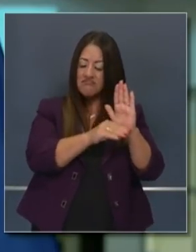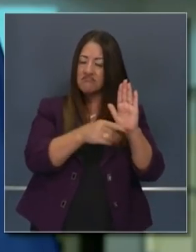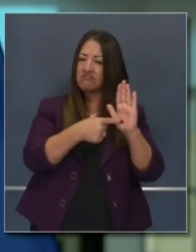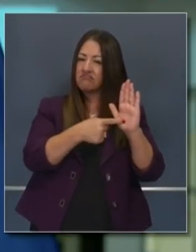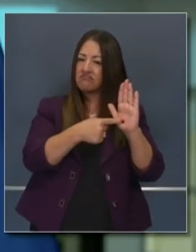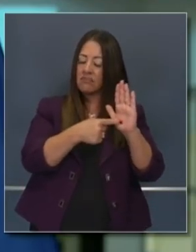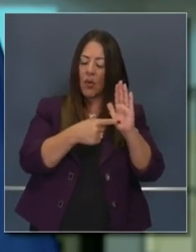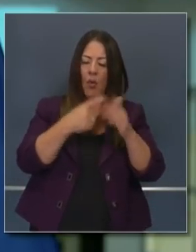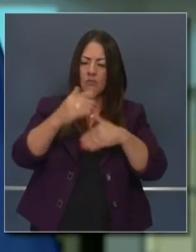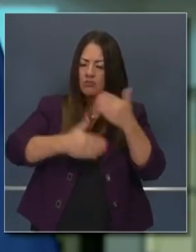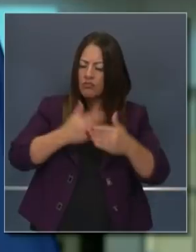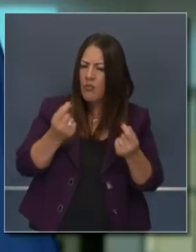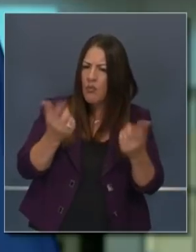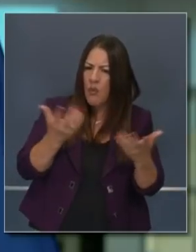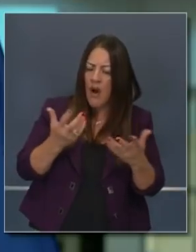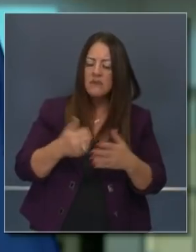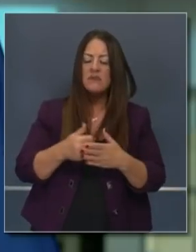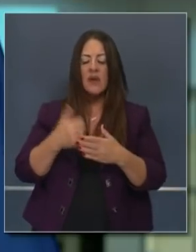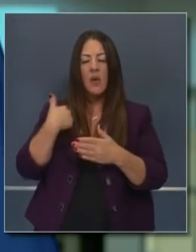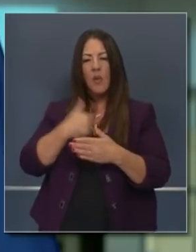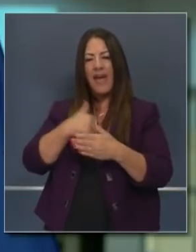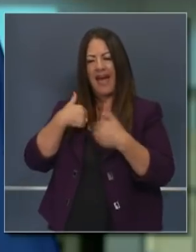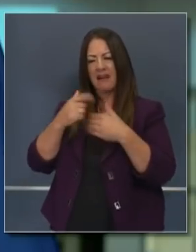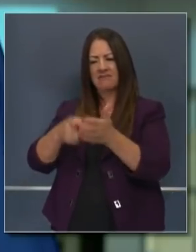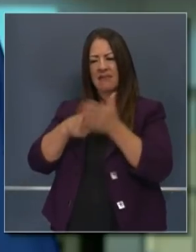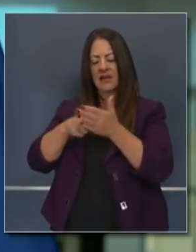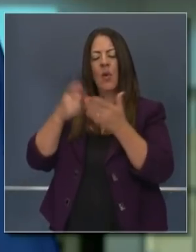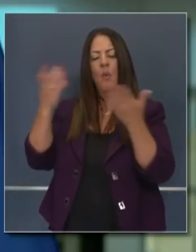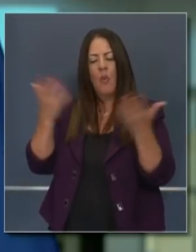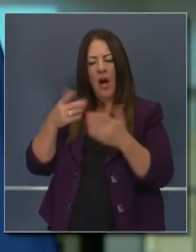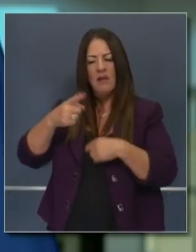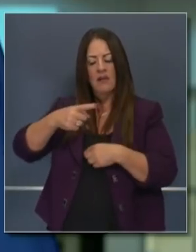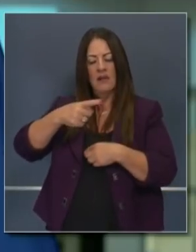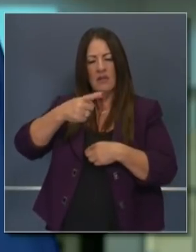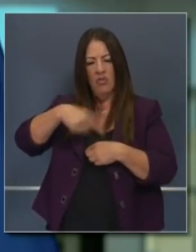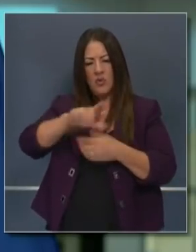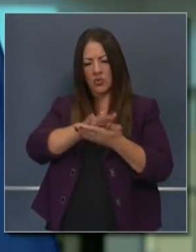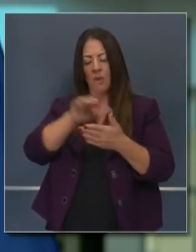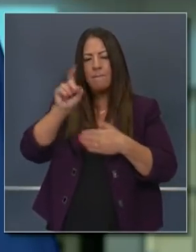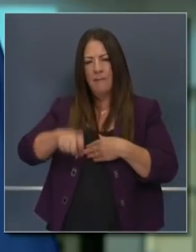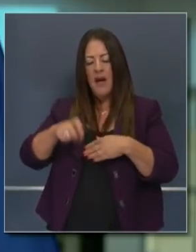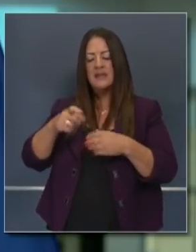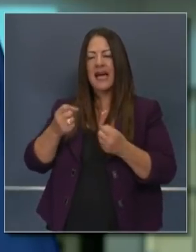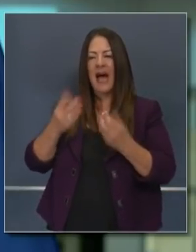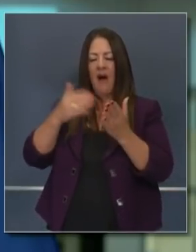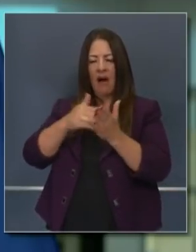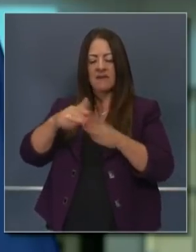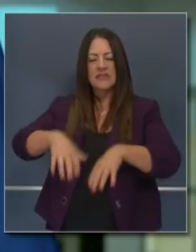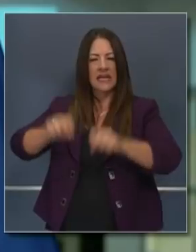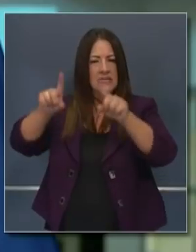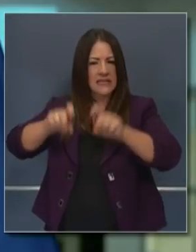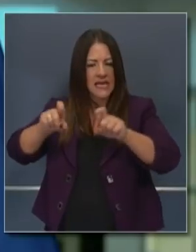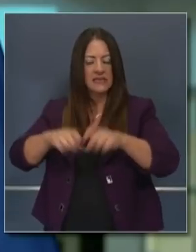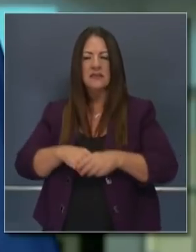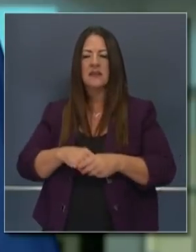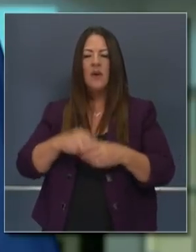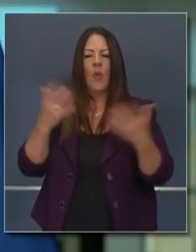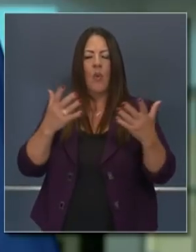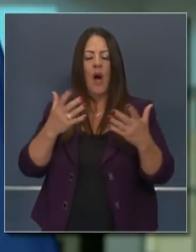EDUCATION. AGAIN, WE HAVE PROTOCOLS AND PROCESS IN PLACE AND WE HAVE MANDATES AS IT RELATES TO REQUIREMENTS ON TESTING AND